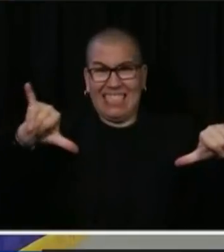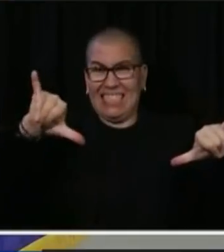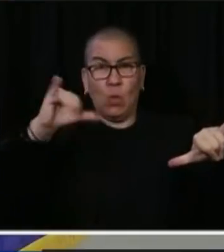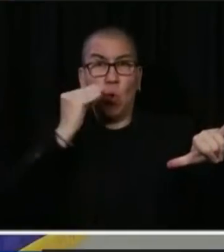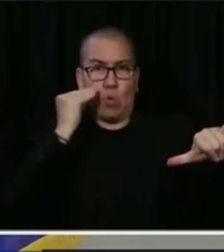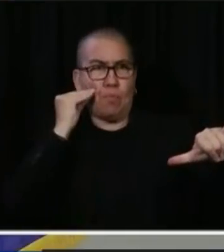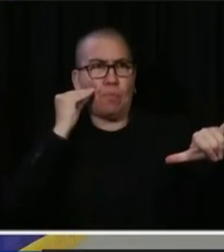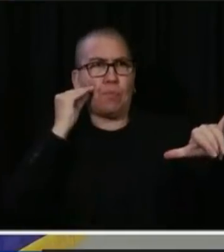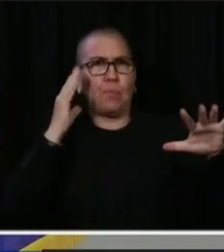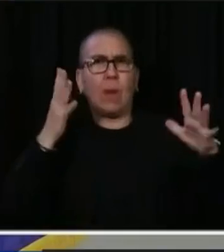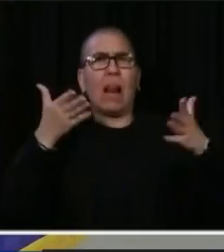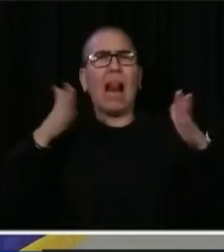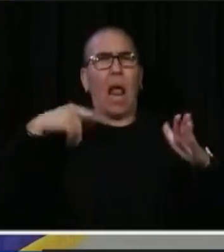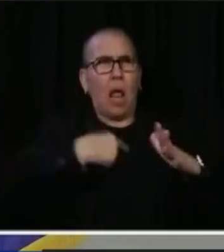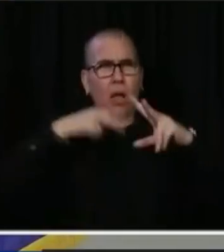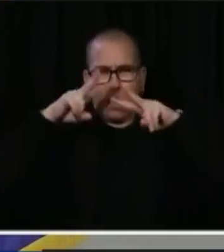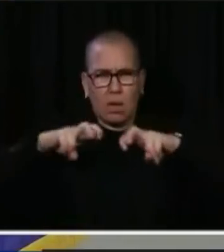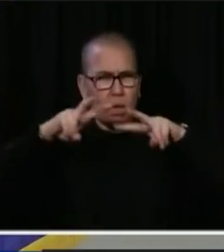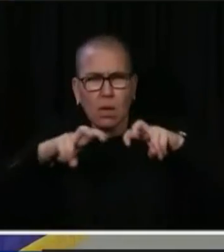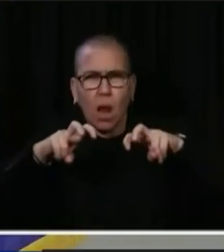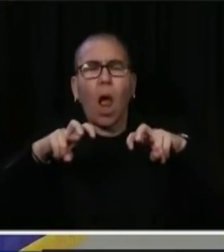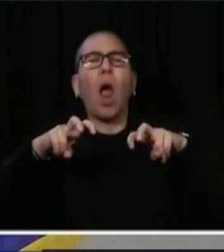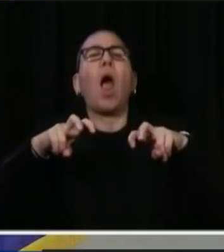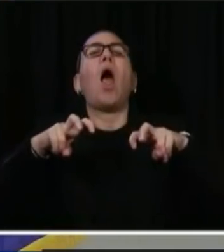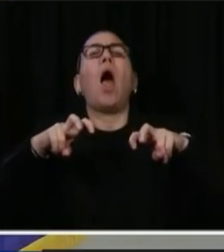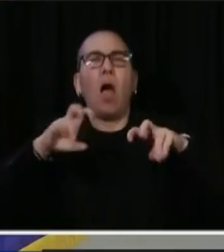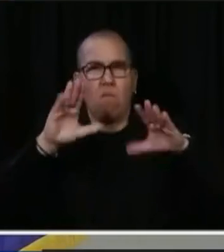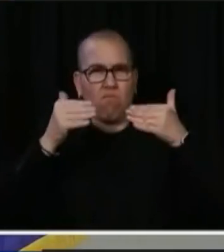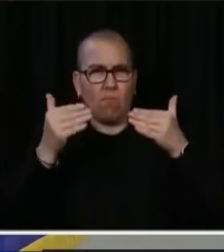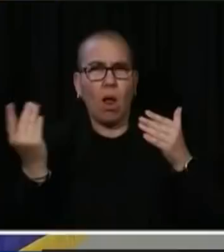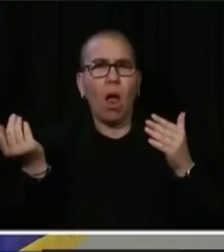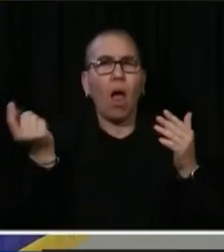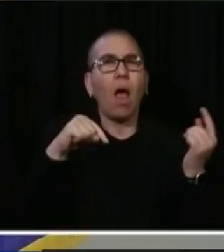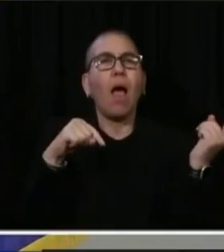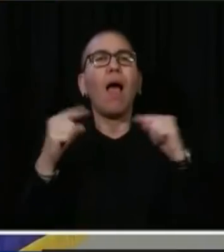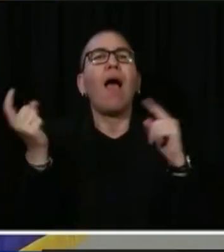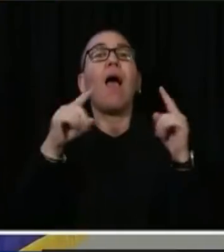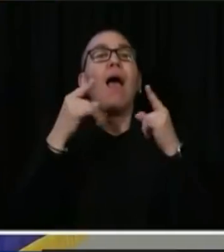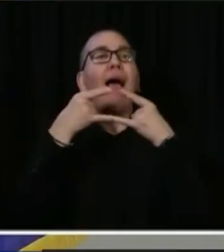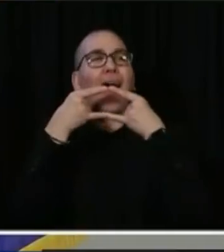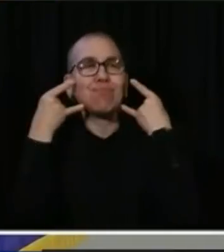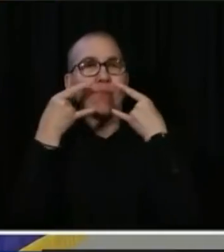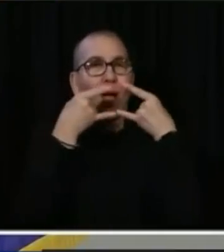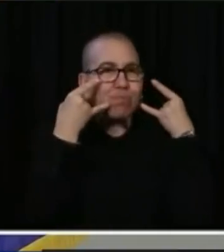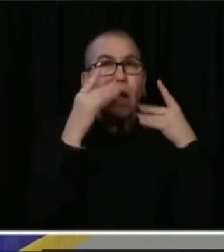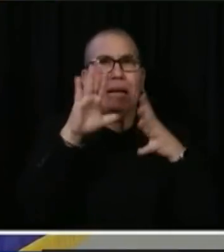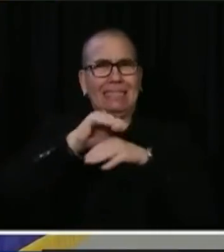WIDE BECAUSE WE HADN'T SEEN THESE THINGS. WE KNEW EARLY ON, LIKE EVERY RESPIRATORY DISEASE, THAT IF YOU STOP INTERACTION WITH FOLKS